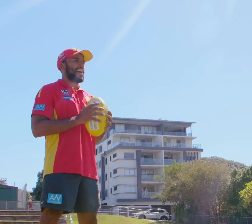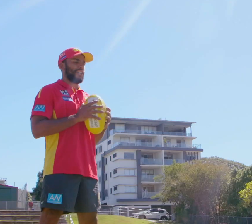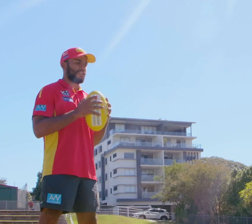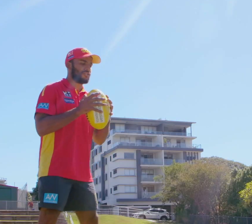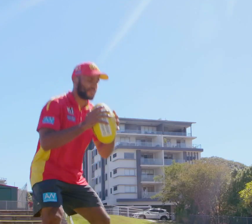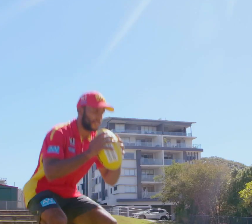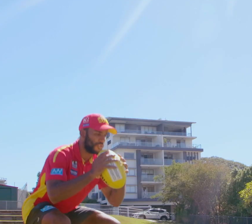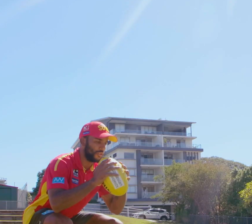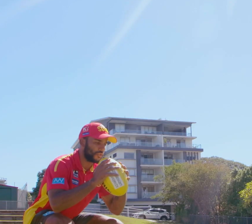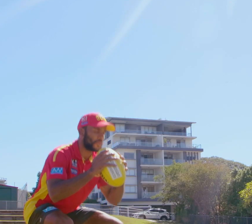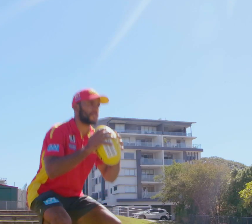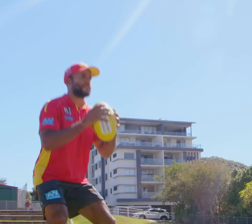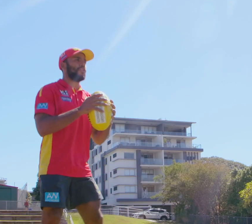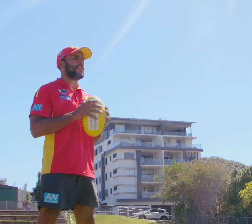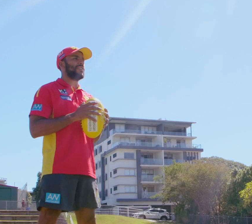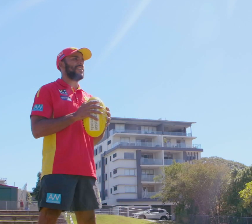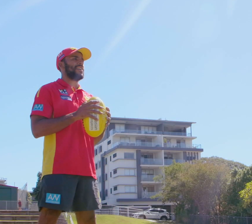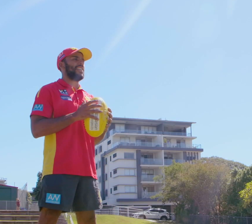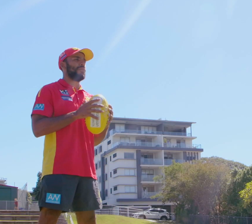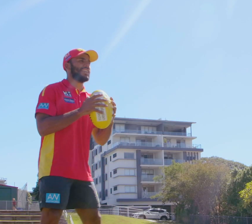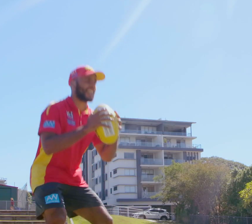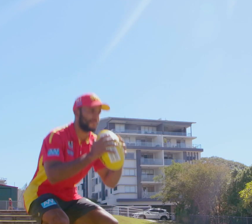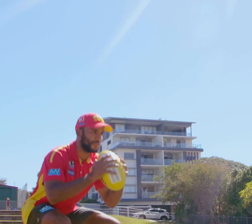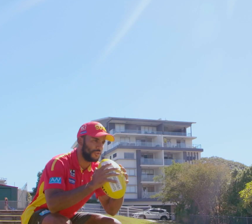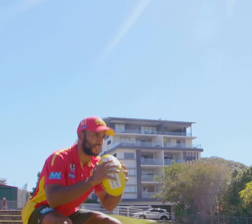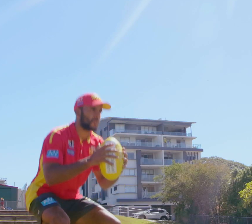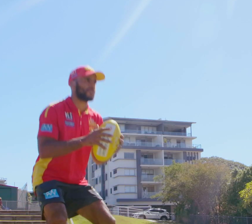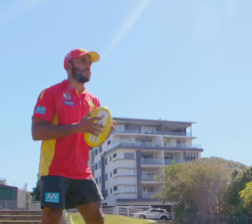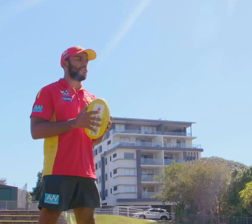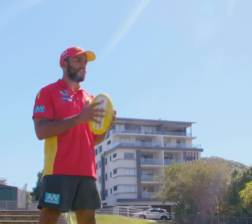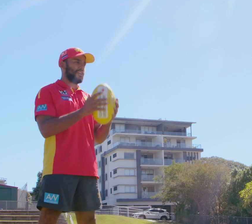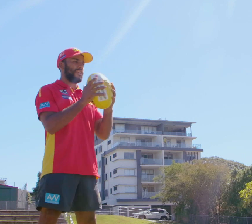do a little squat to the floor, then when you get comfortable doing a squat to the floor,